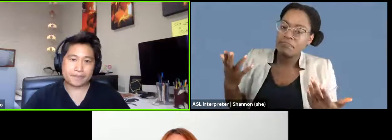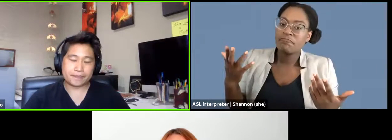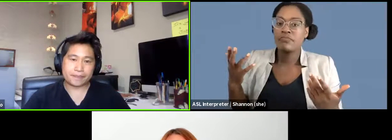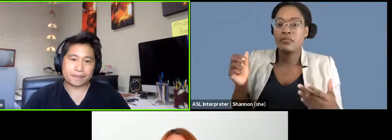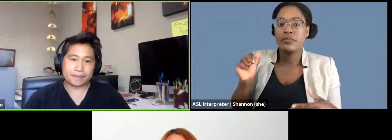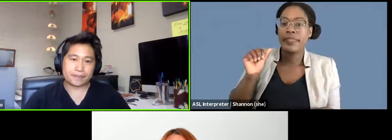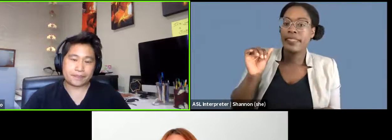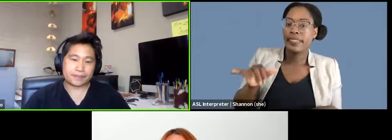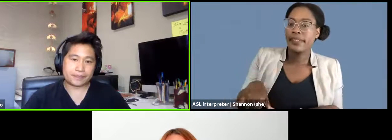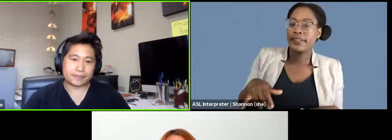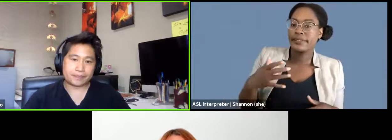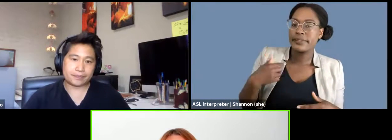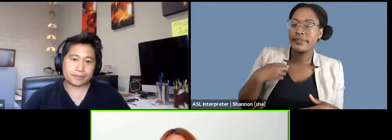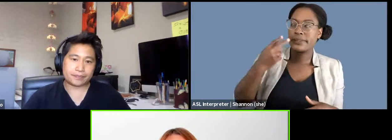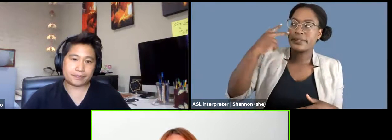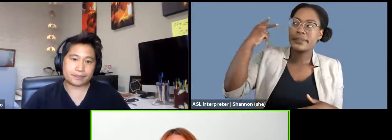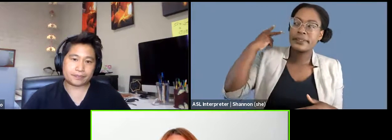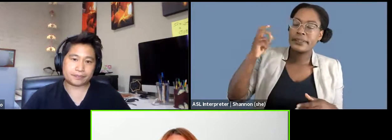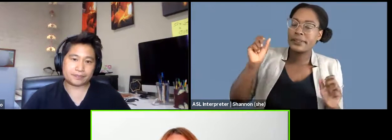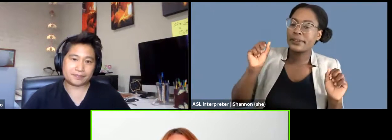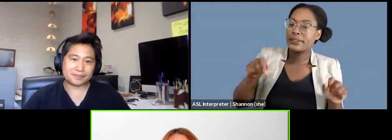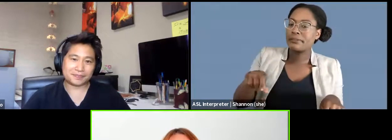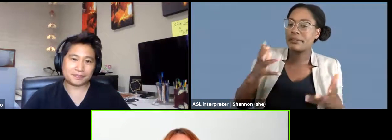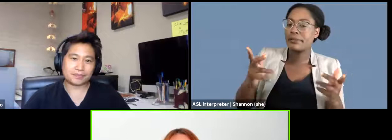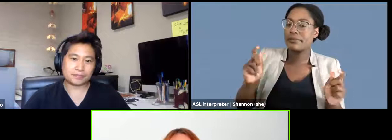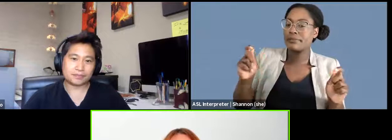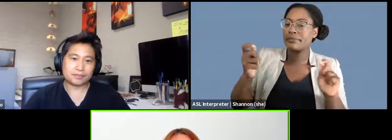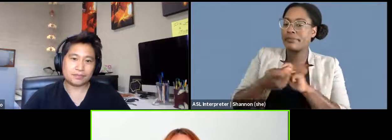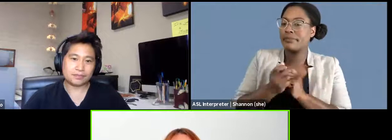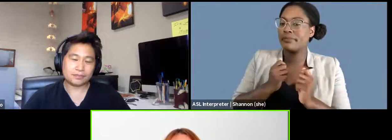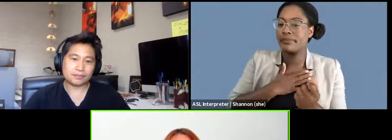Can you say a bit more about that? What do you mean?